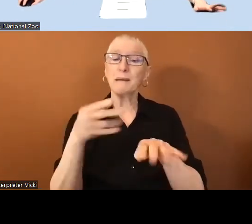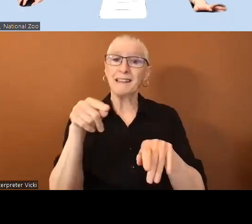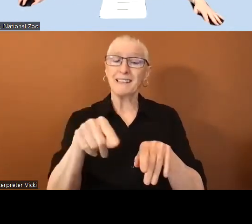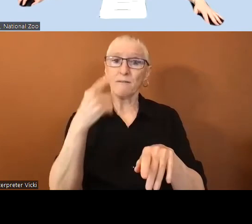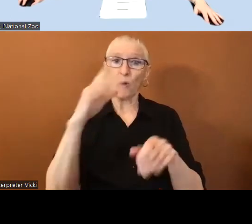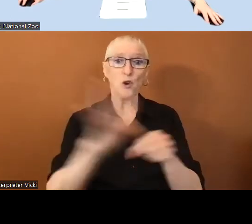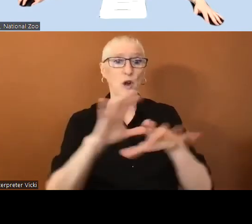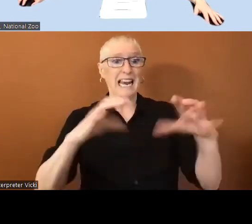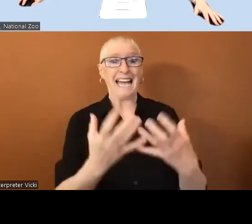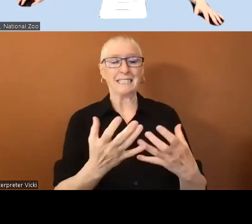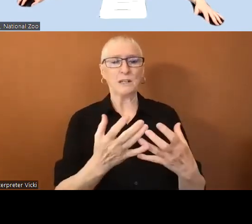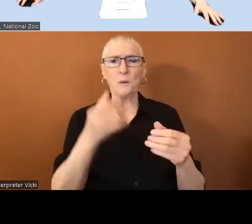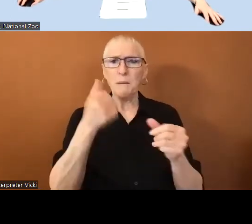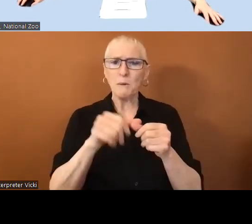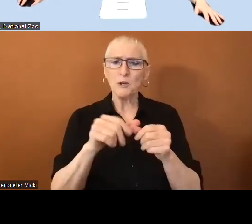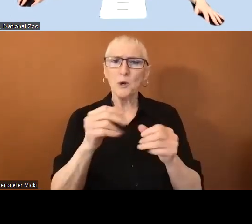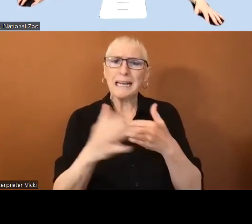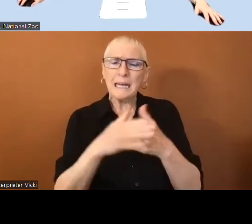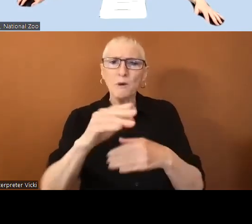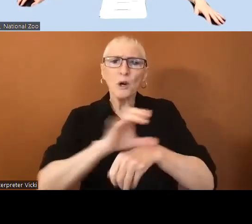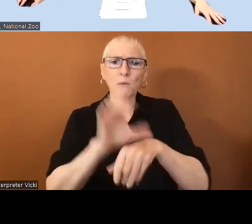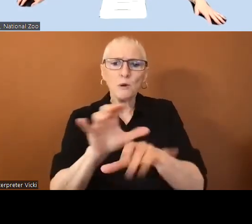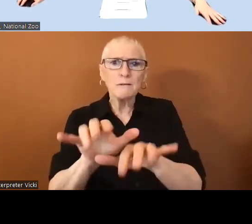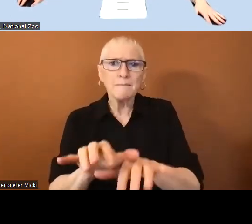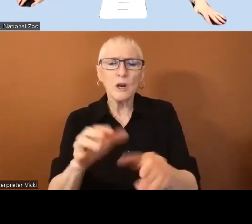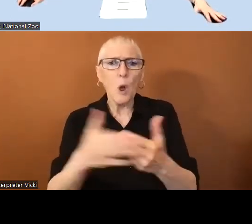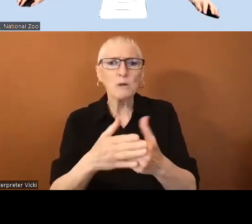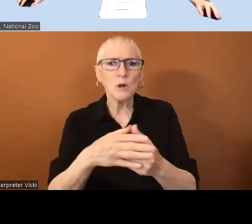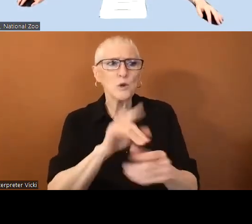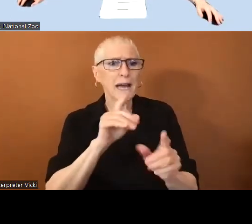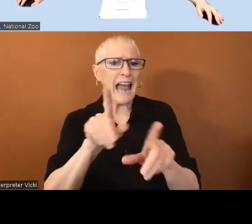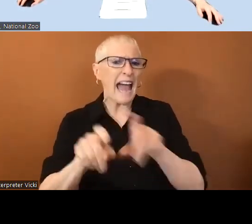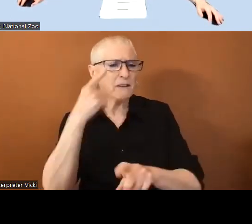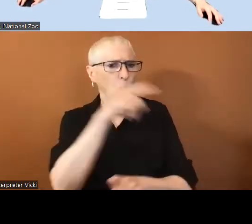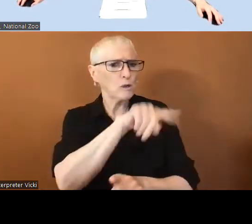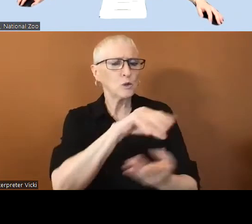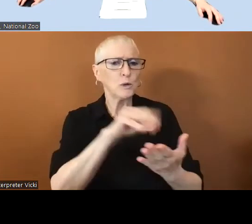your keyboard close to chime in on their behalf. Lastly, you'll see the chat is open to message us,